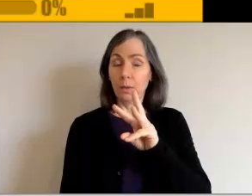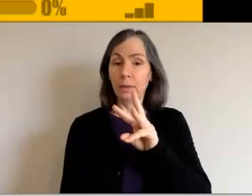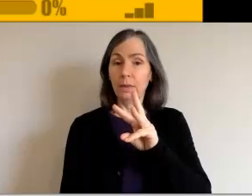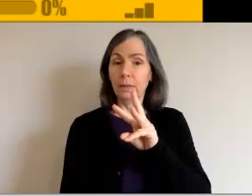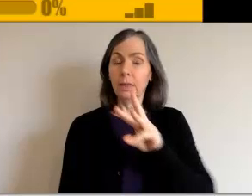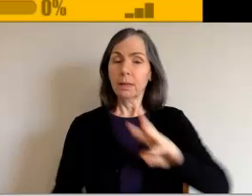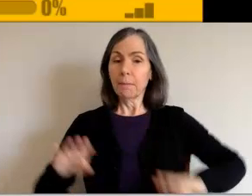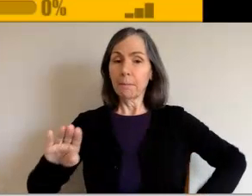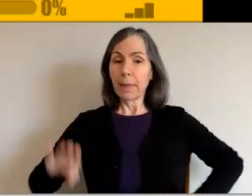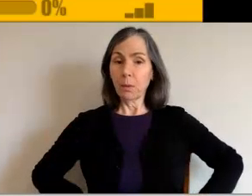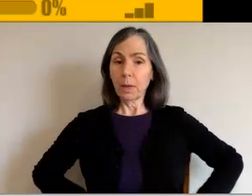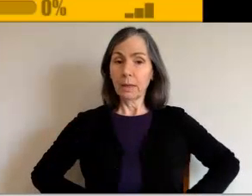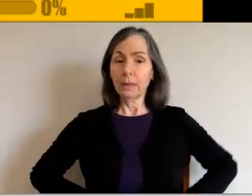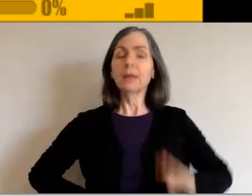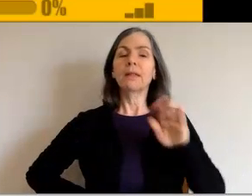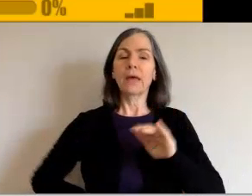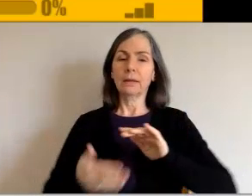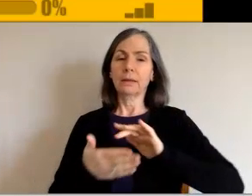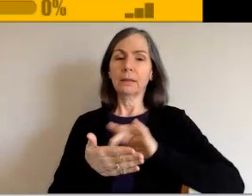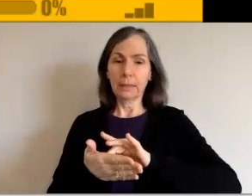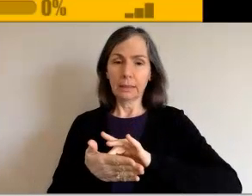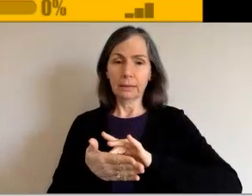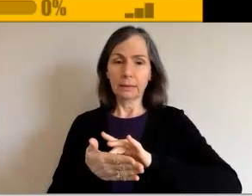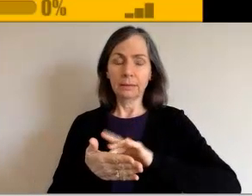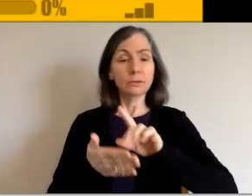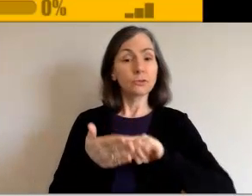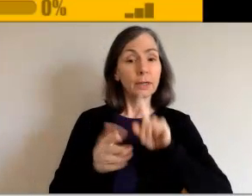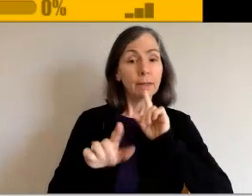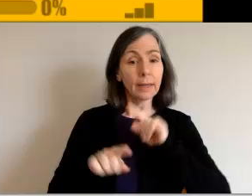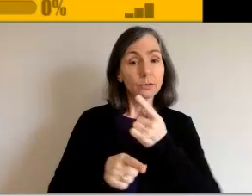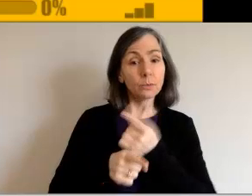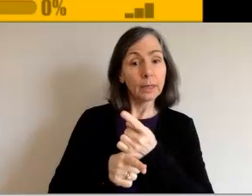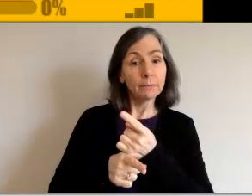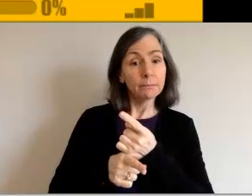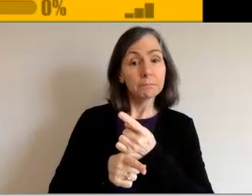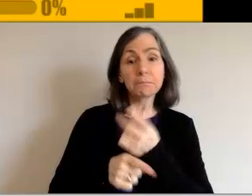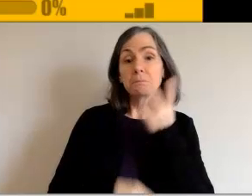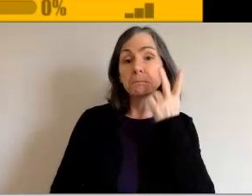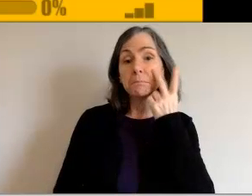I clicked on that to see that my answer was right.